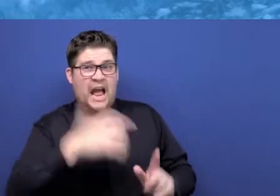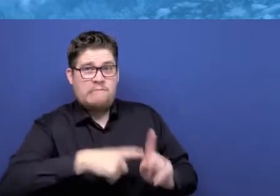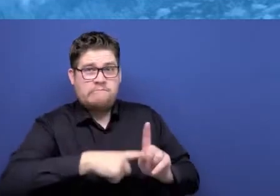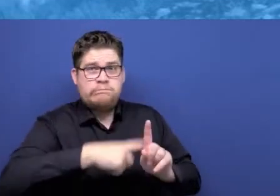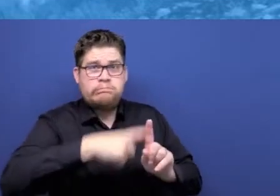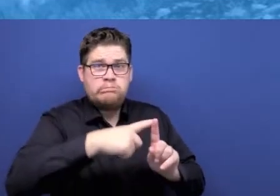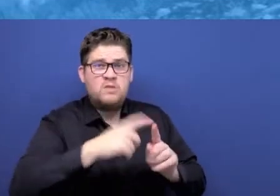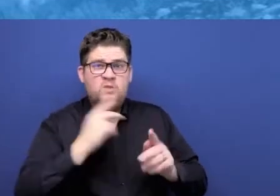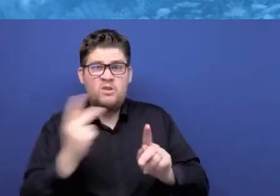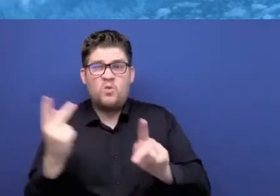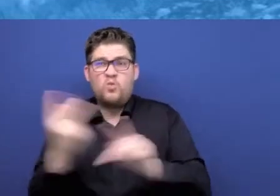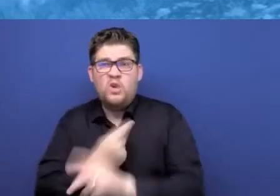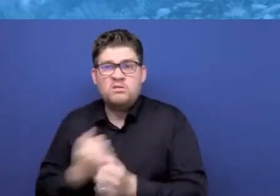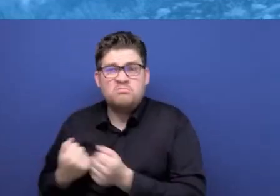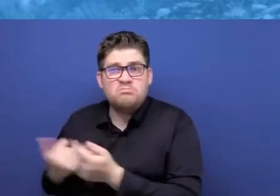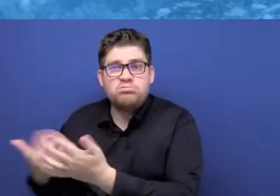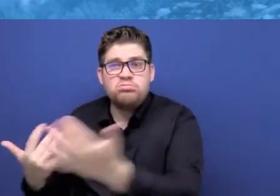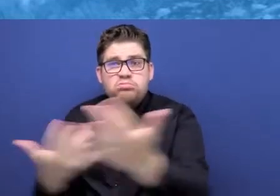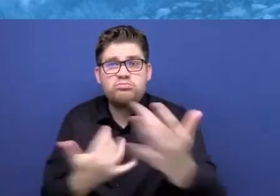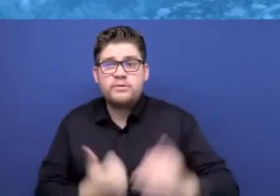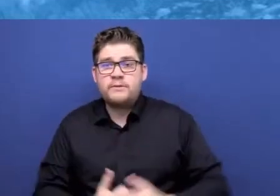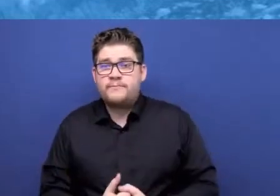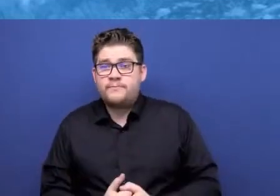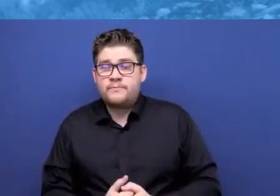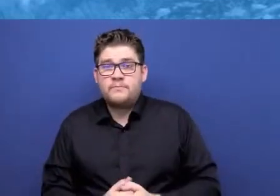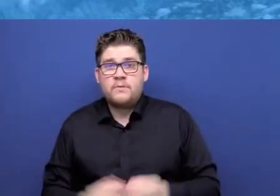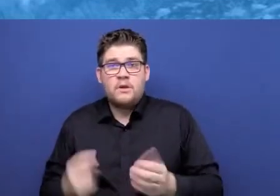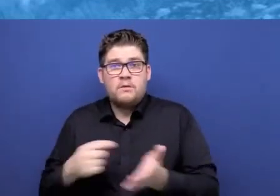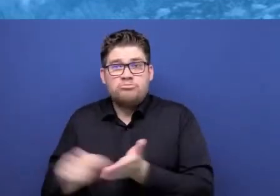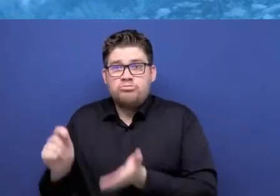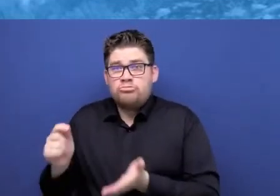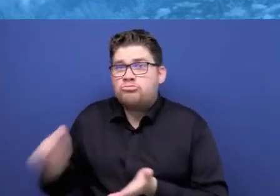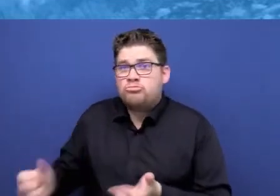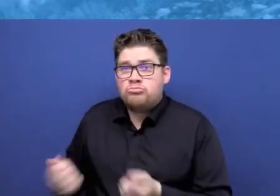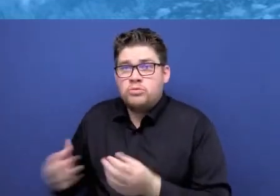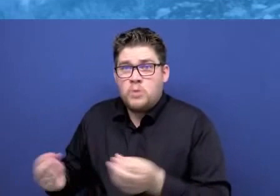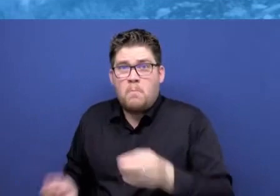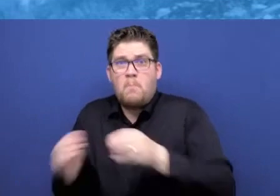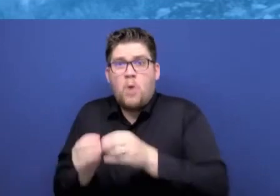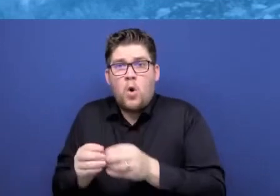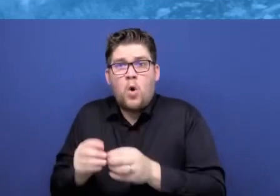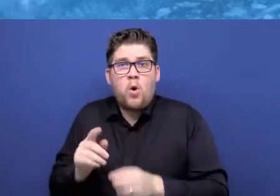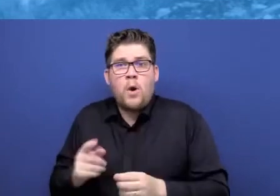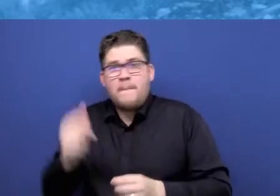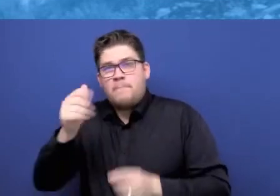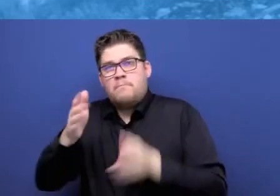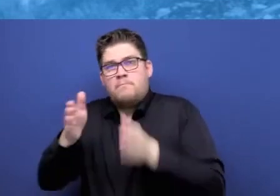make additional fires more